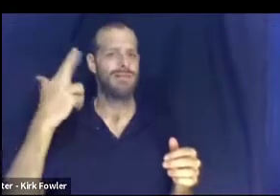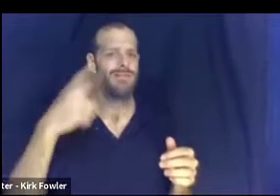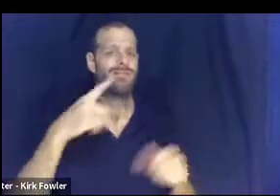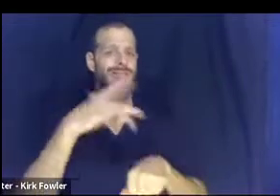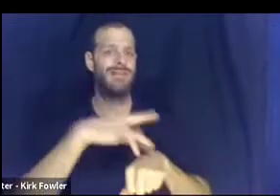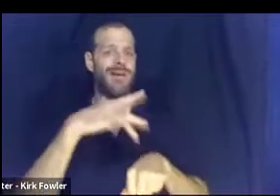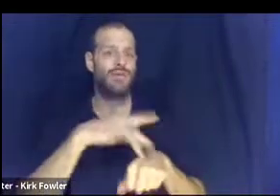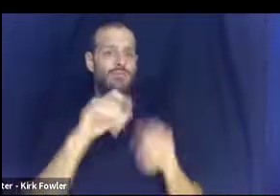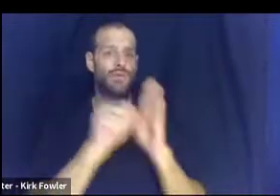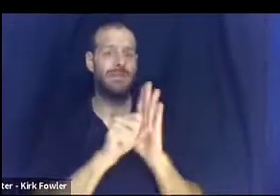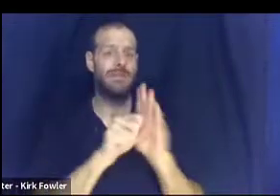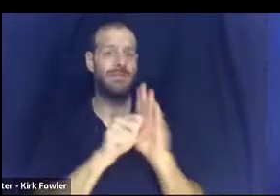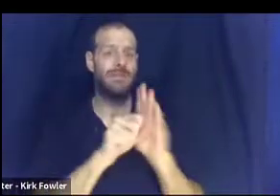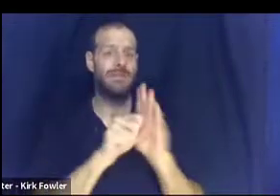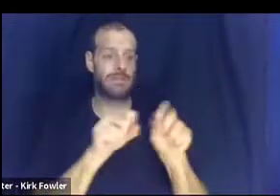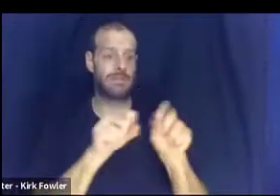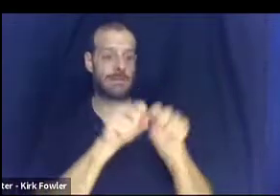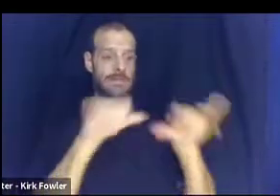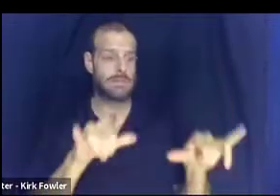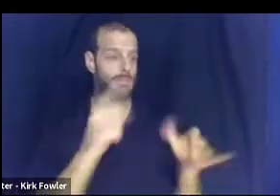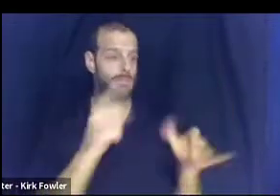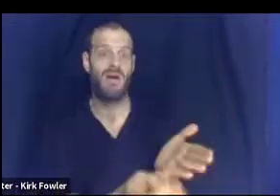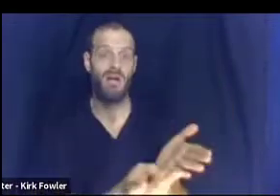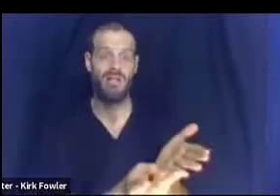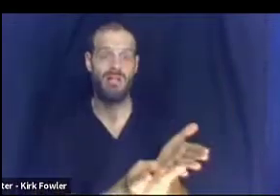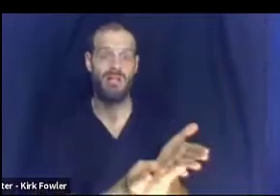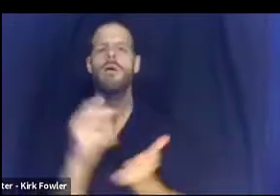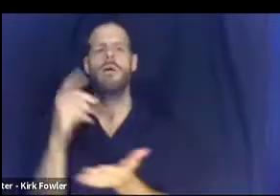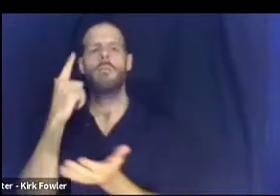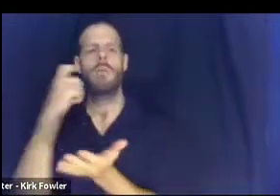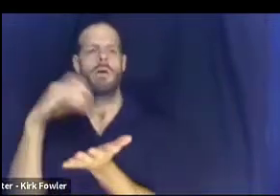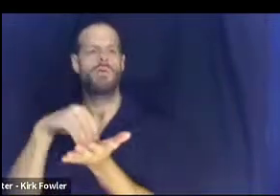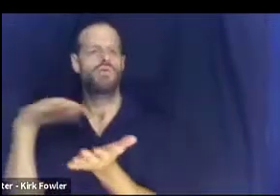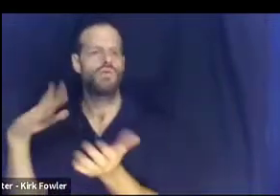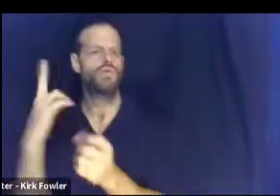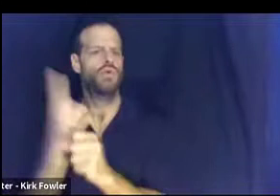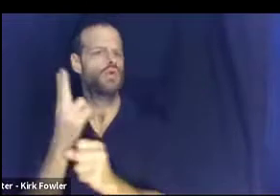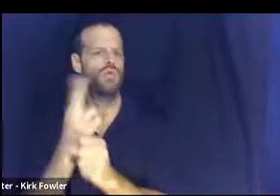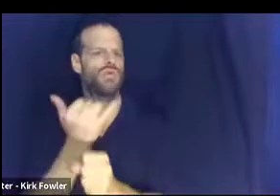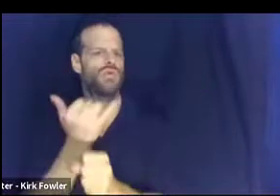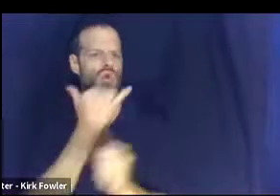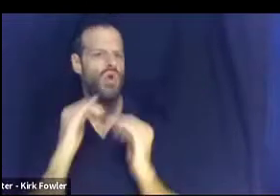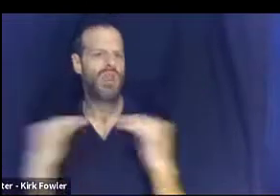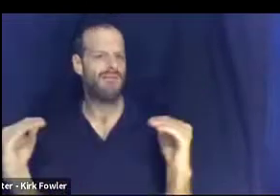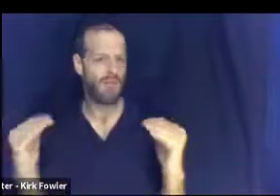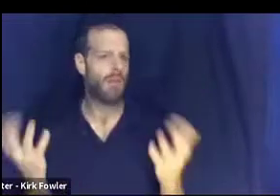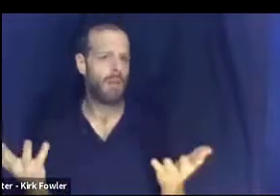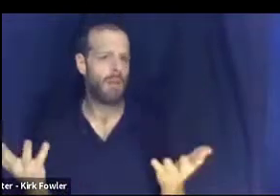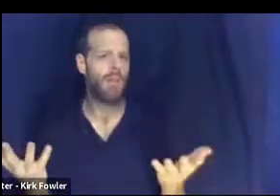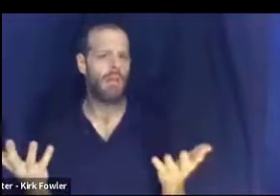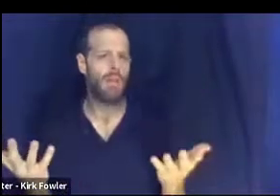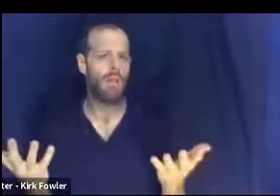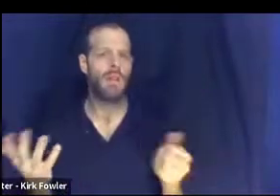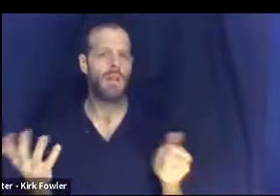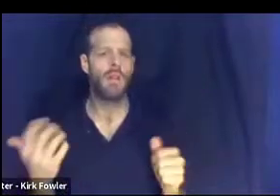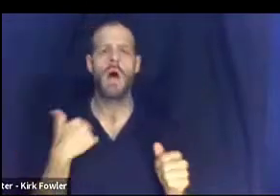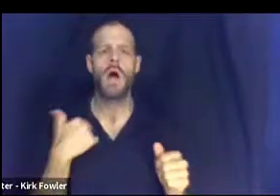don't work for kids, it's because students are using them on the wrong level. I think that there are really two major levels